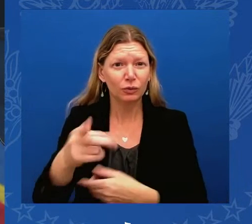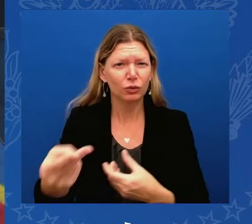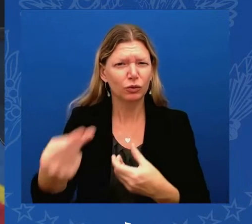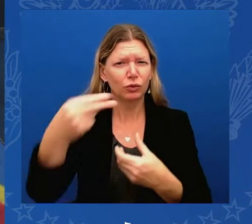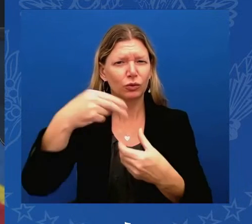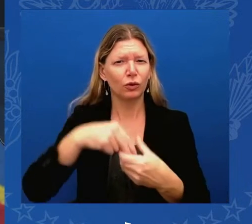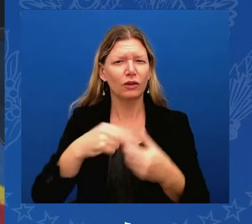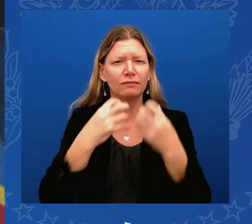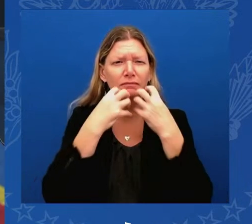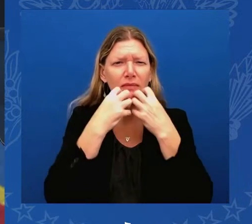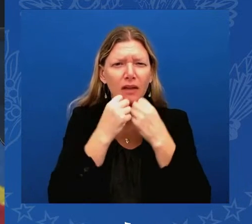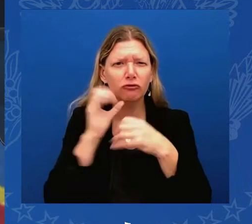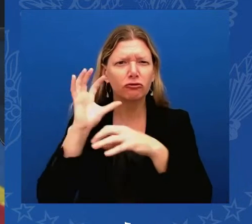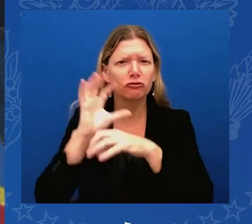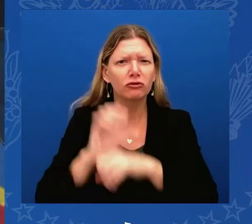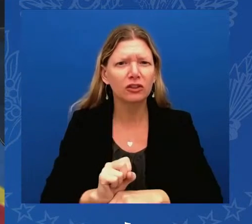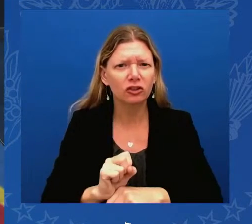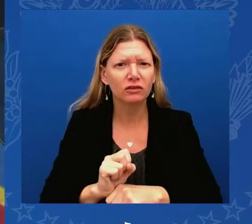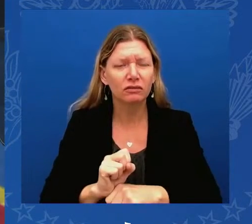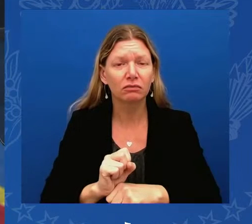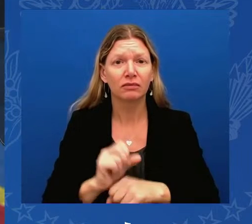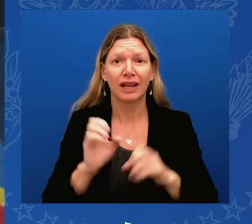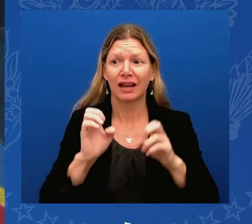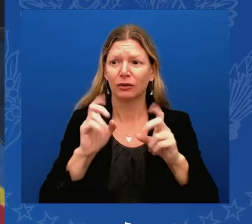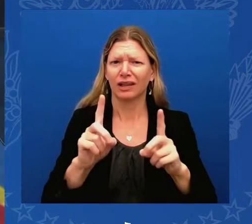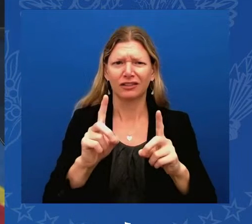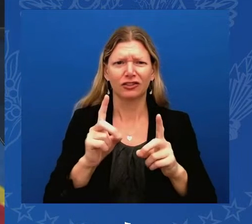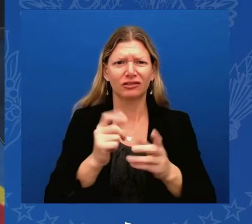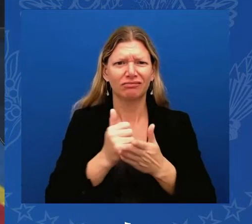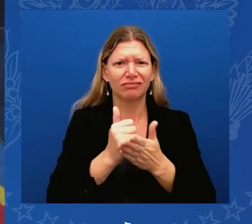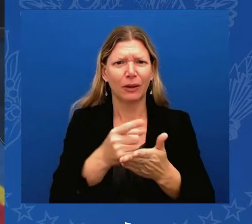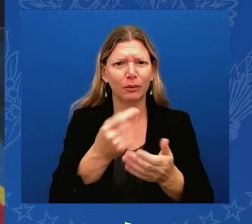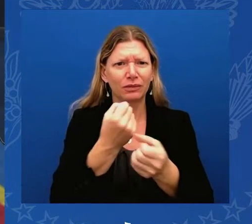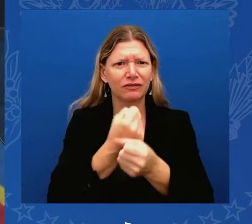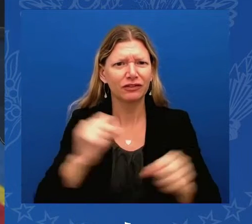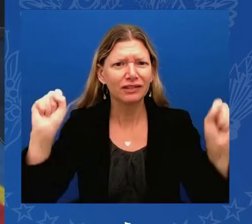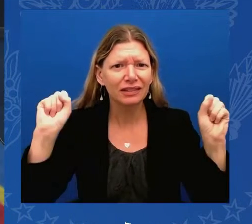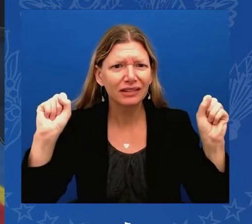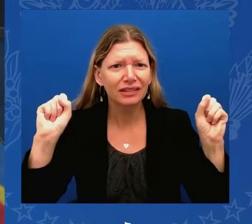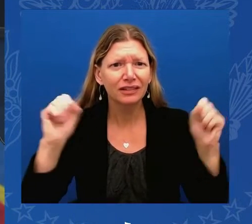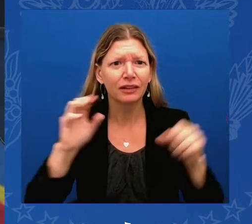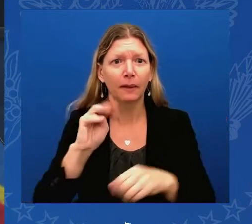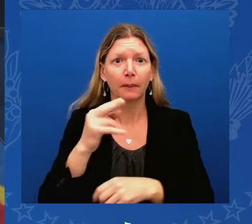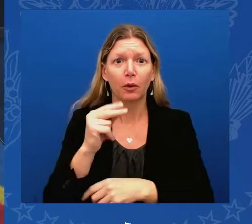I mean it. Visionary. Exceptional.